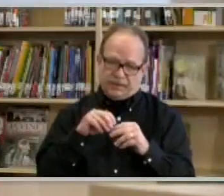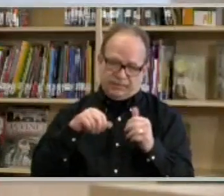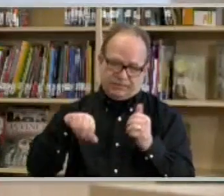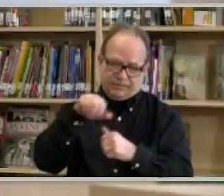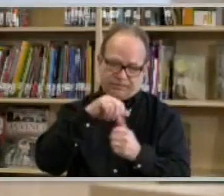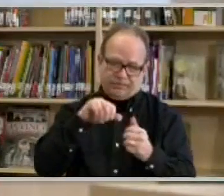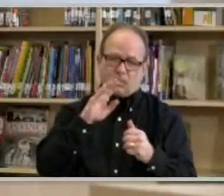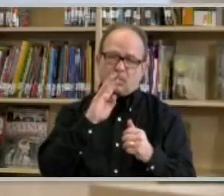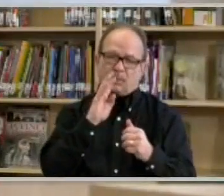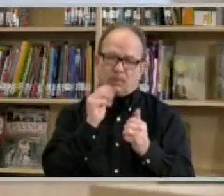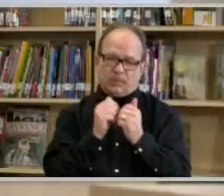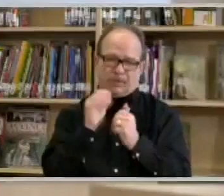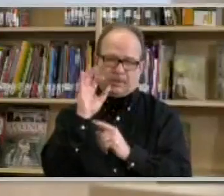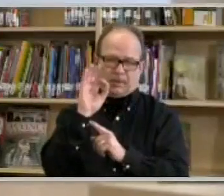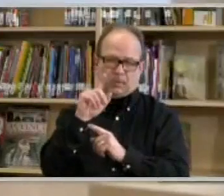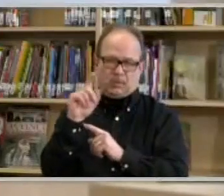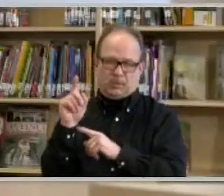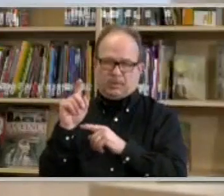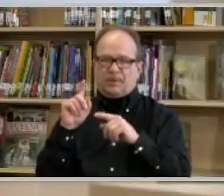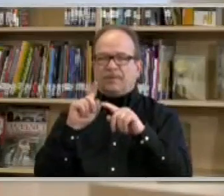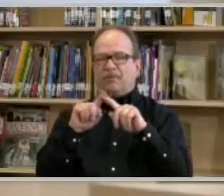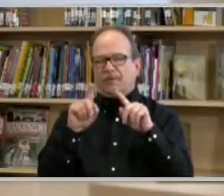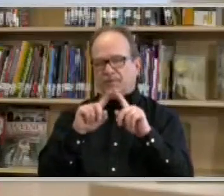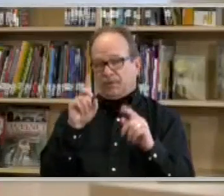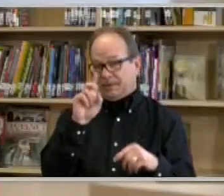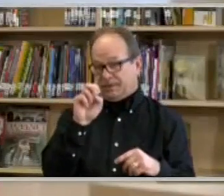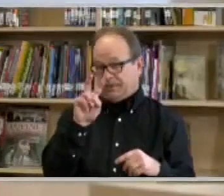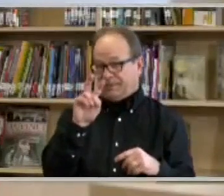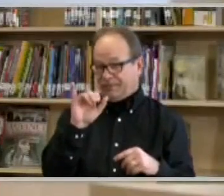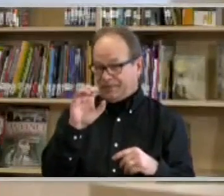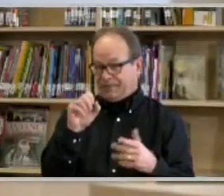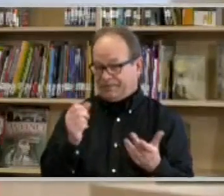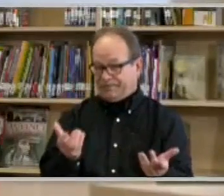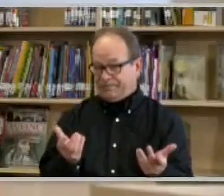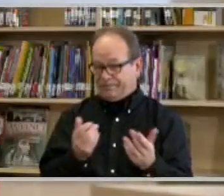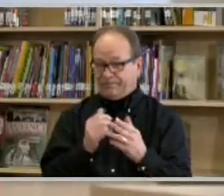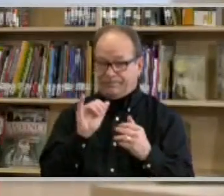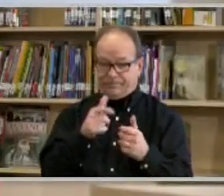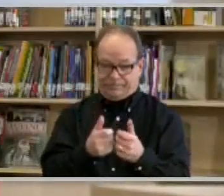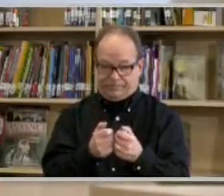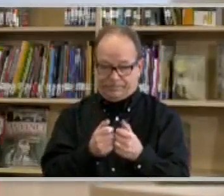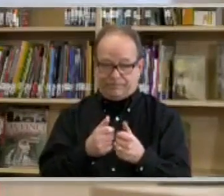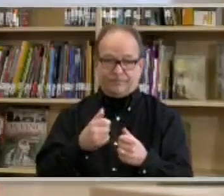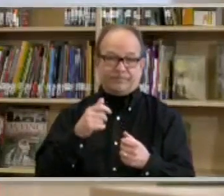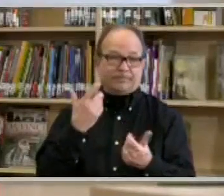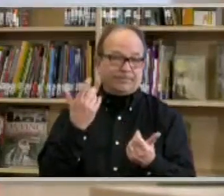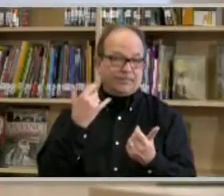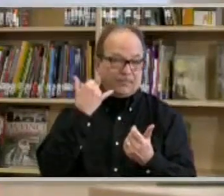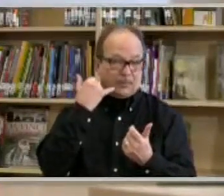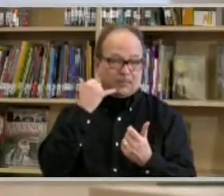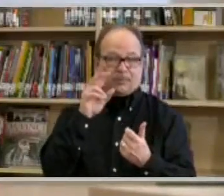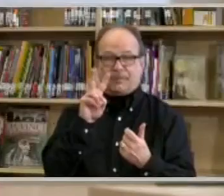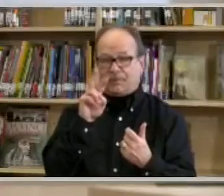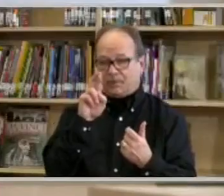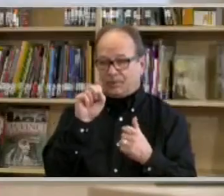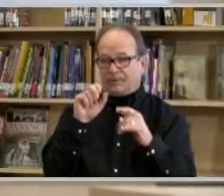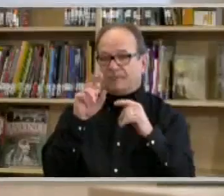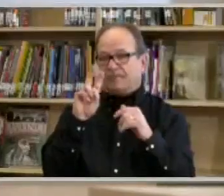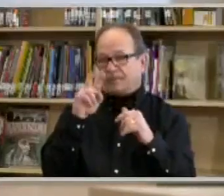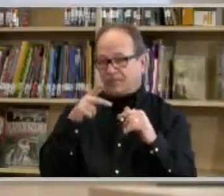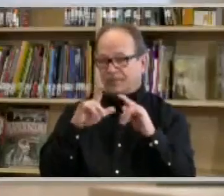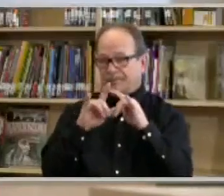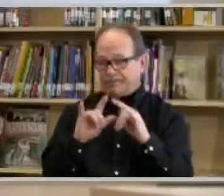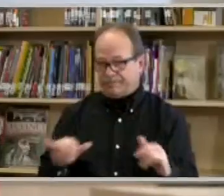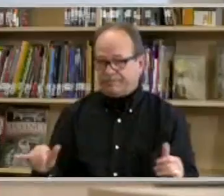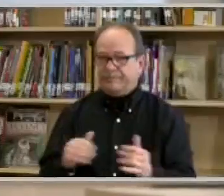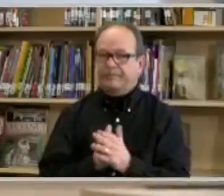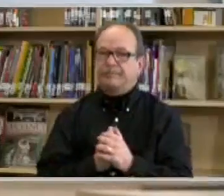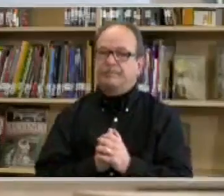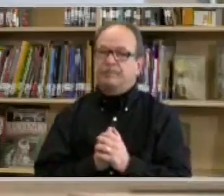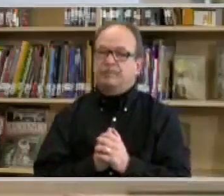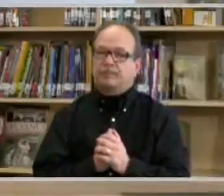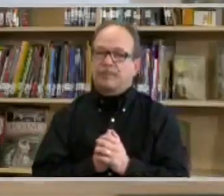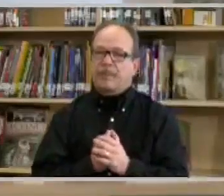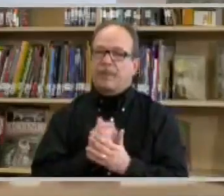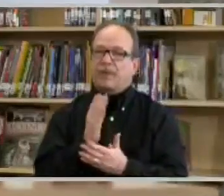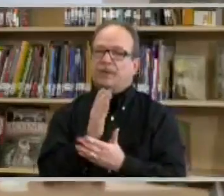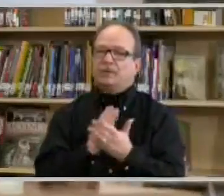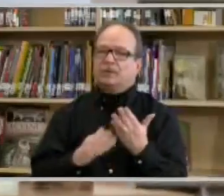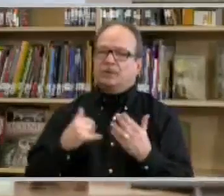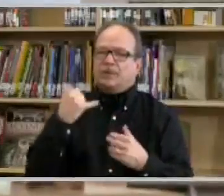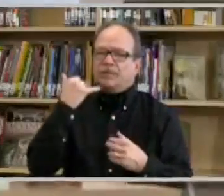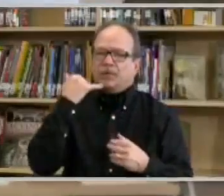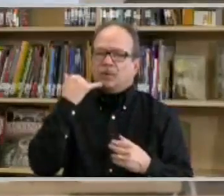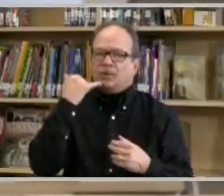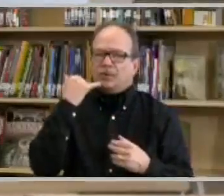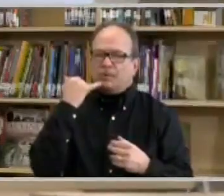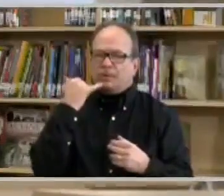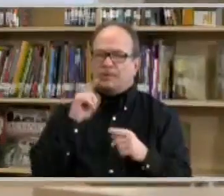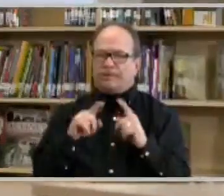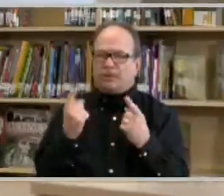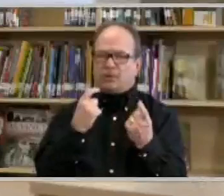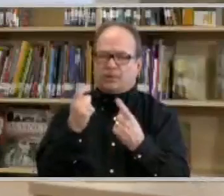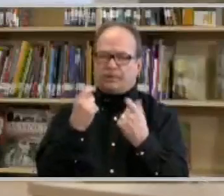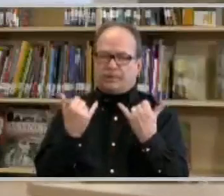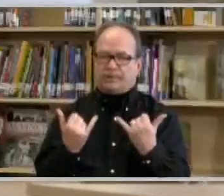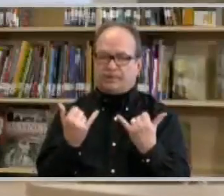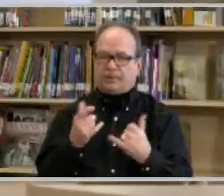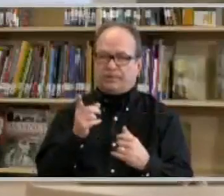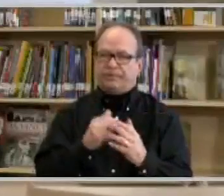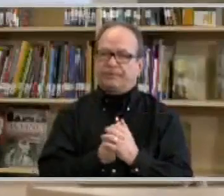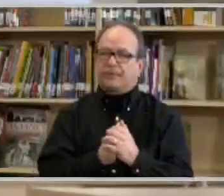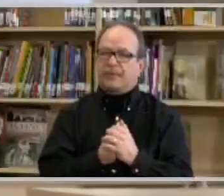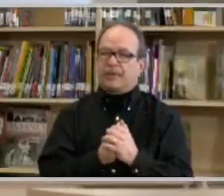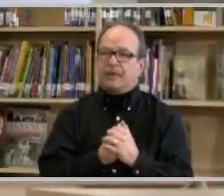PEOPLE WHO ARE INTERACTING WITH